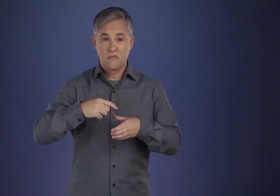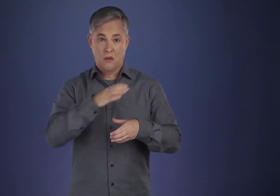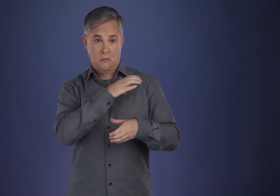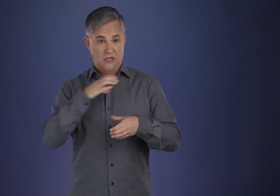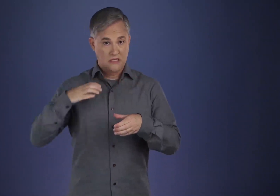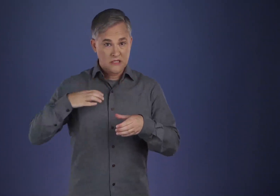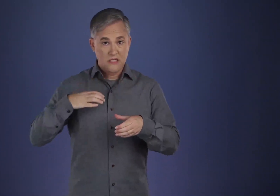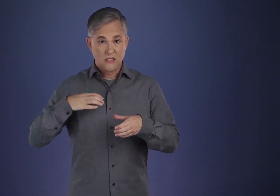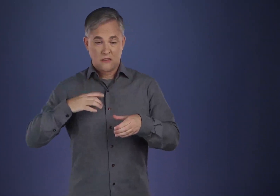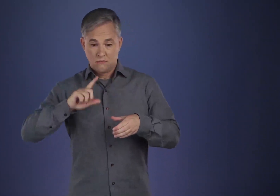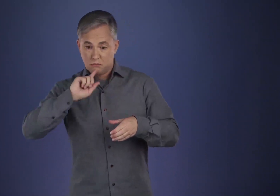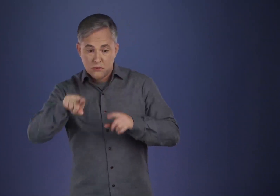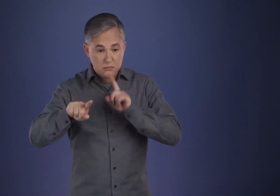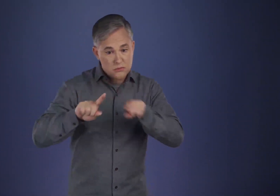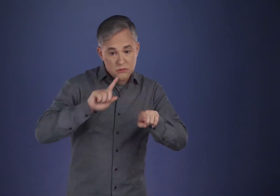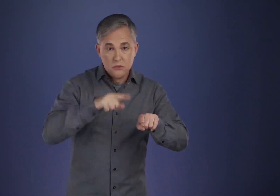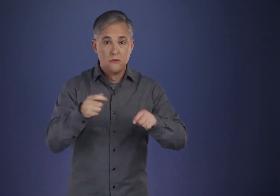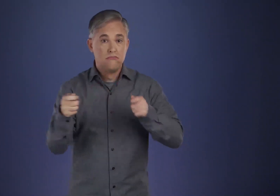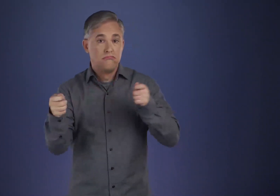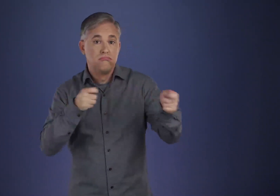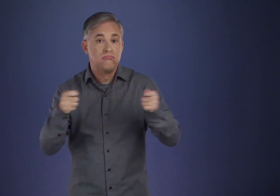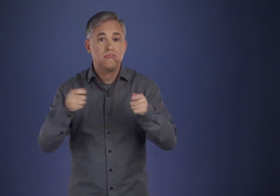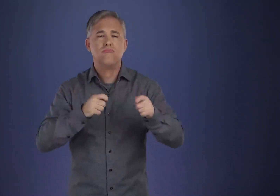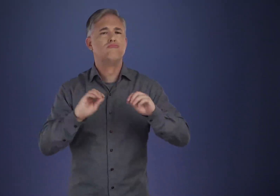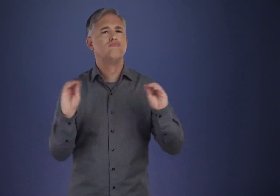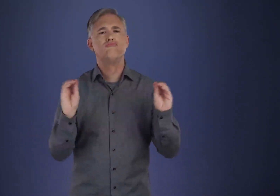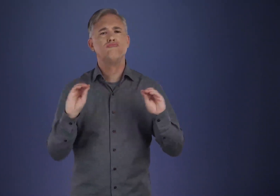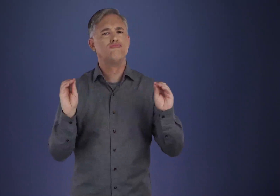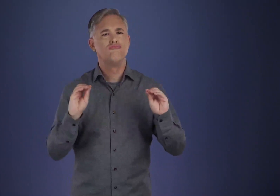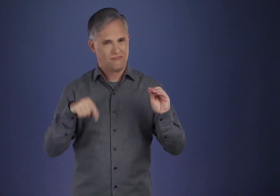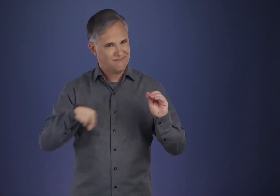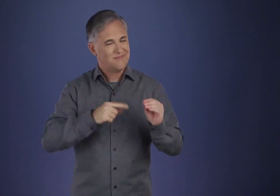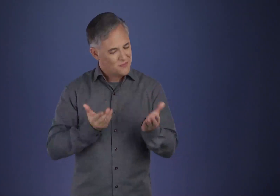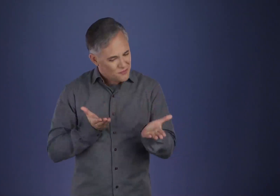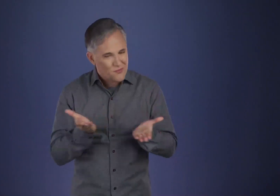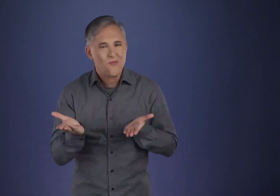In no sense whatever can its members govern or direct the group.